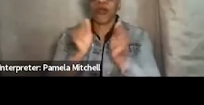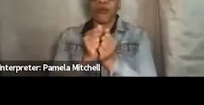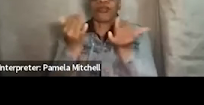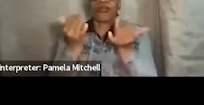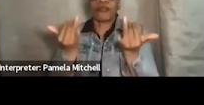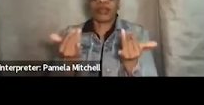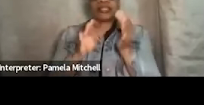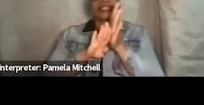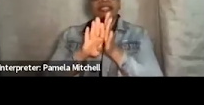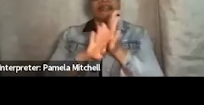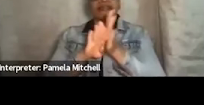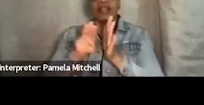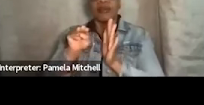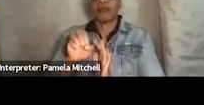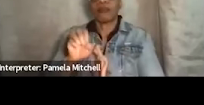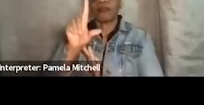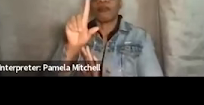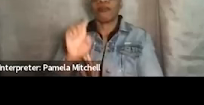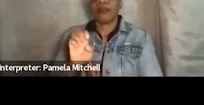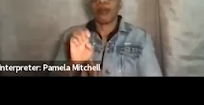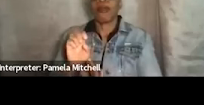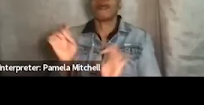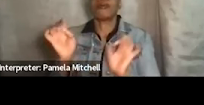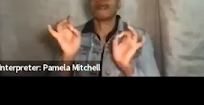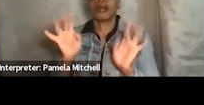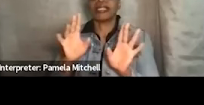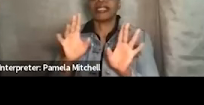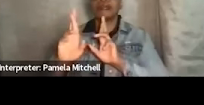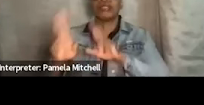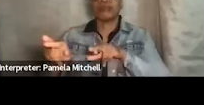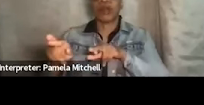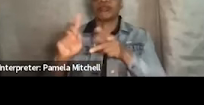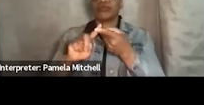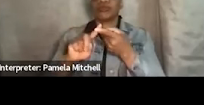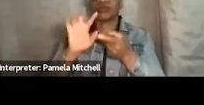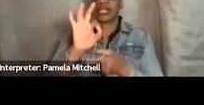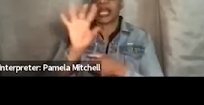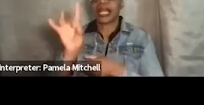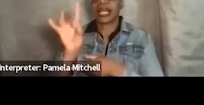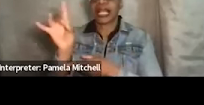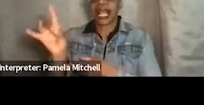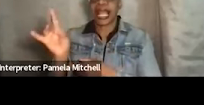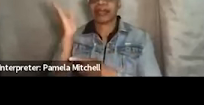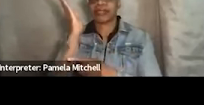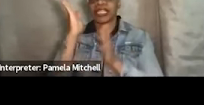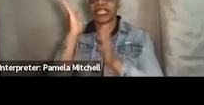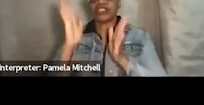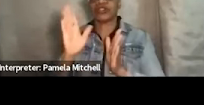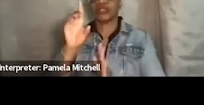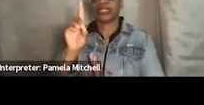Developing Mobile Crisis Response to 988. The presenters today are Dawn Peel, Laurie Cox,